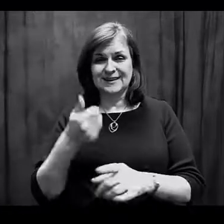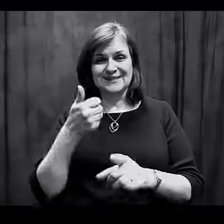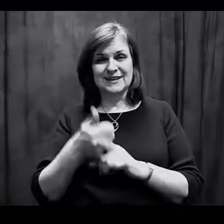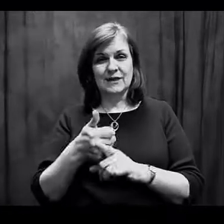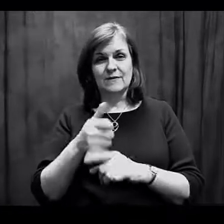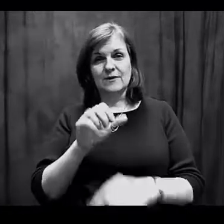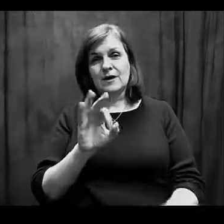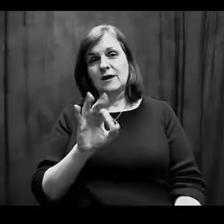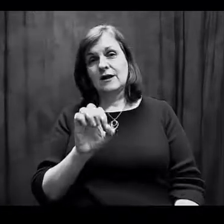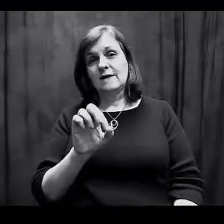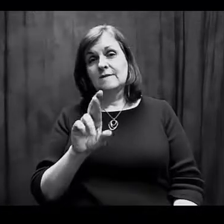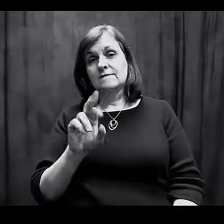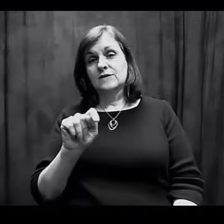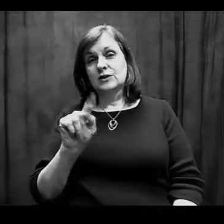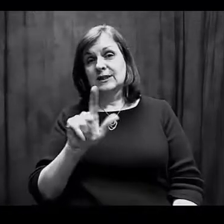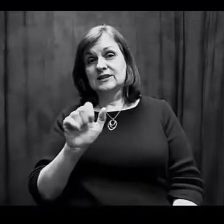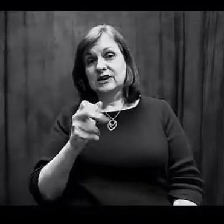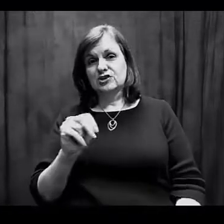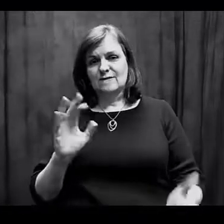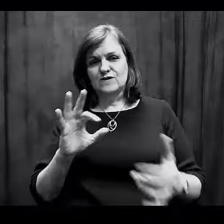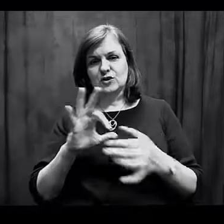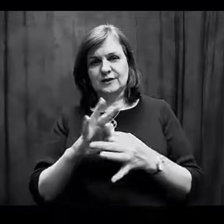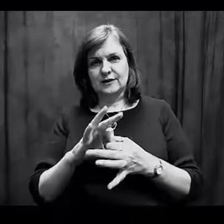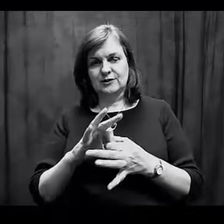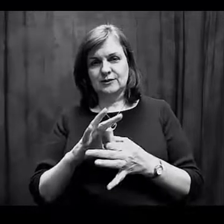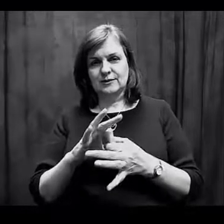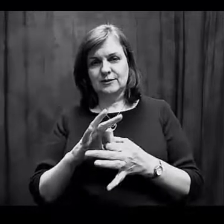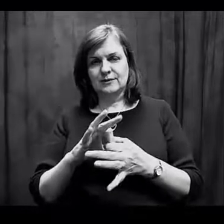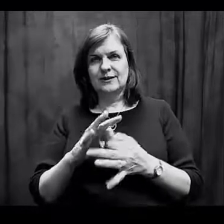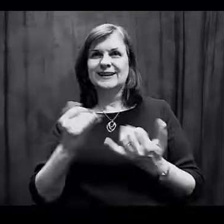ok -- self fertilization